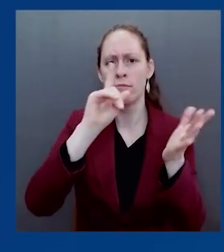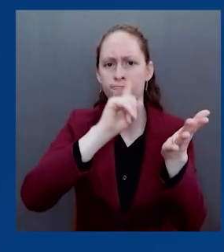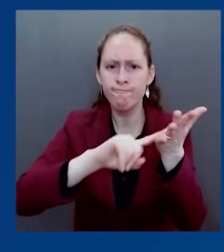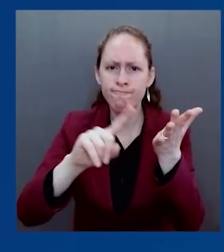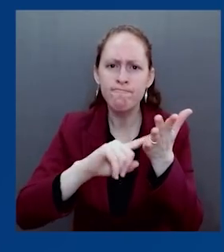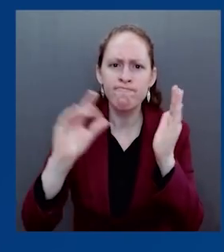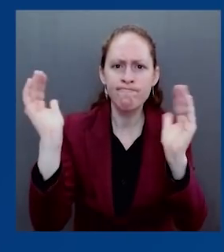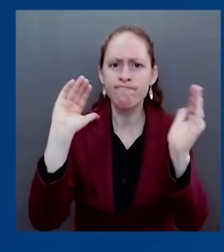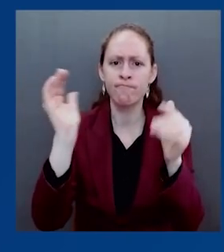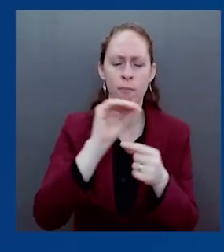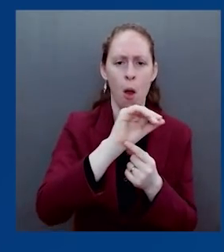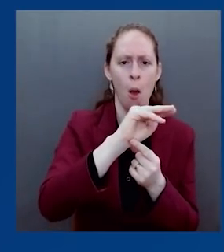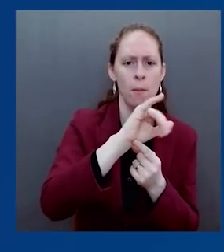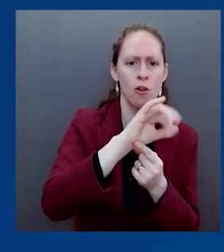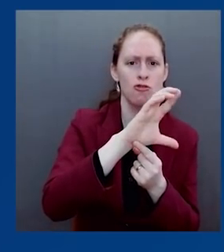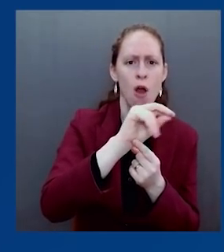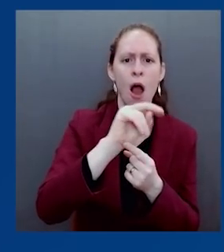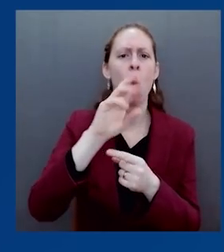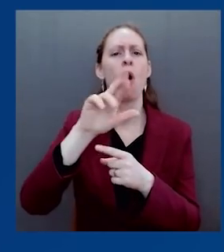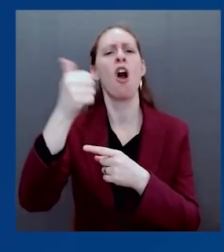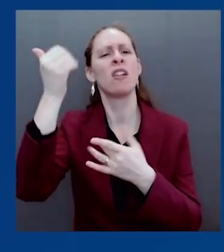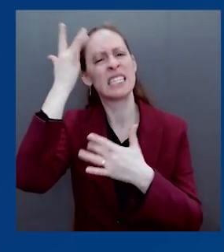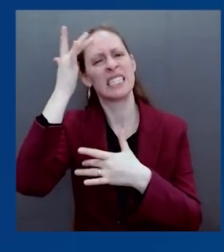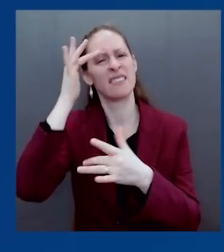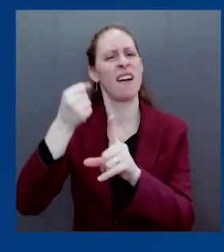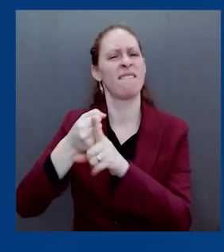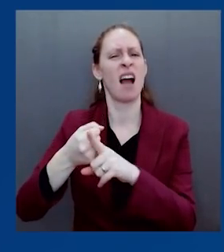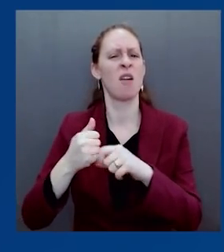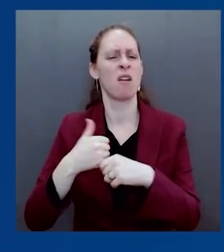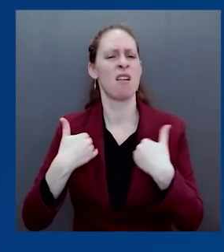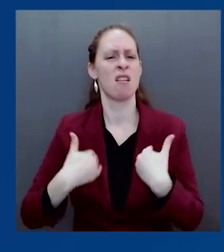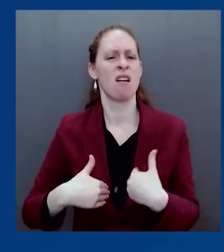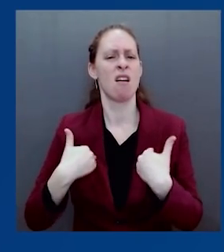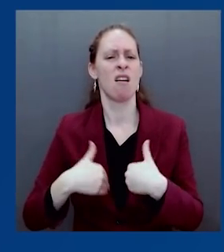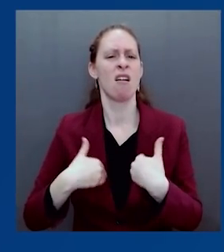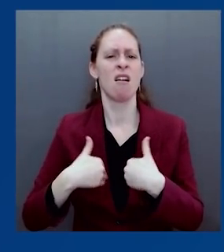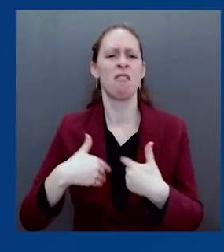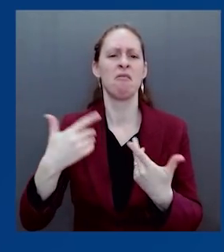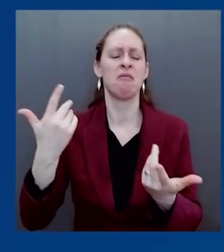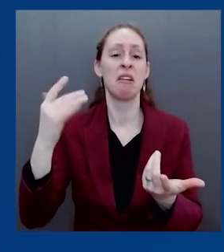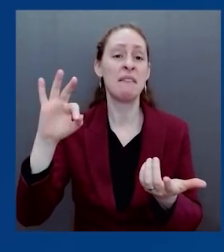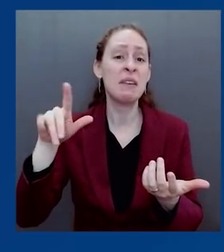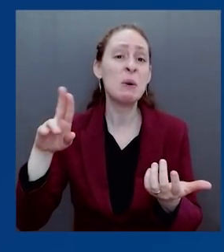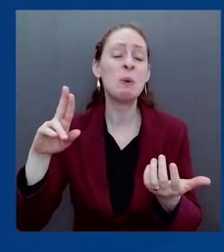versus other respiratory viruses. But what I can say is: We are -- while we're in this Omicron surge,